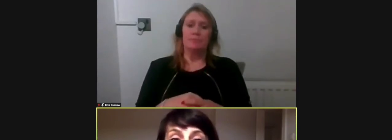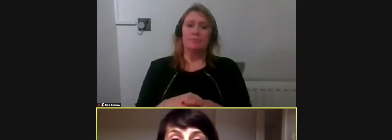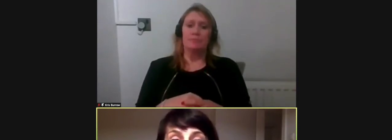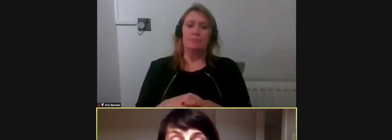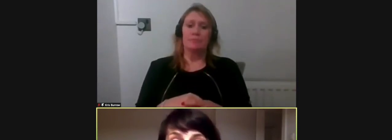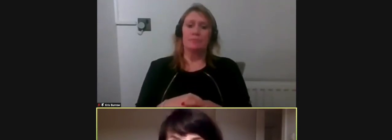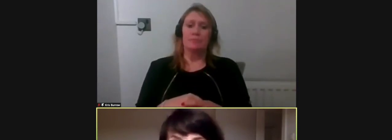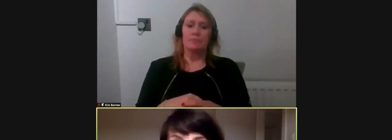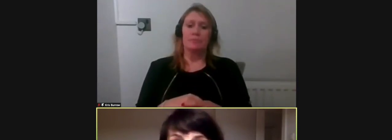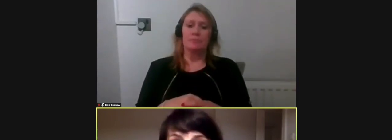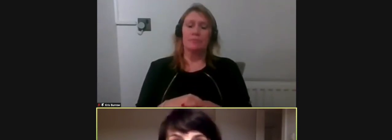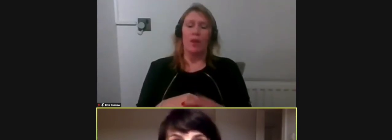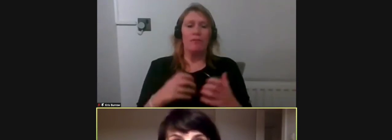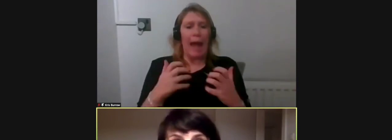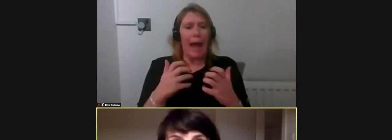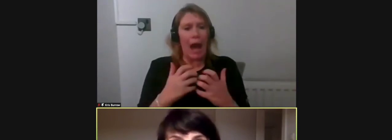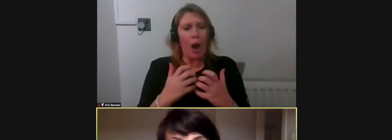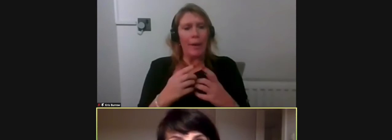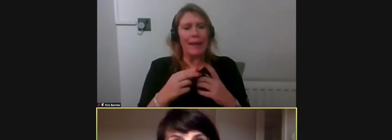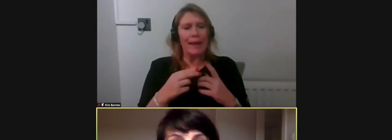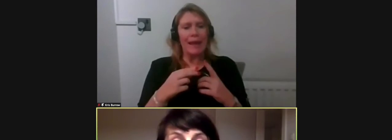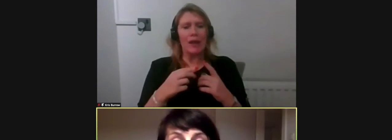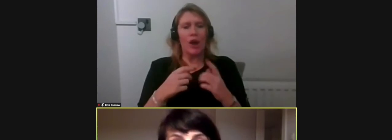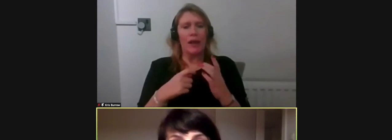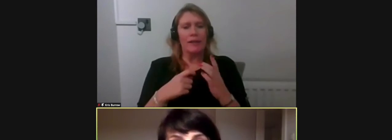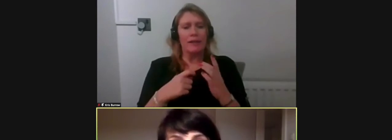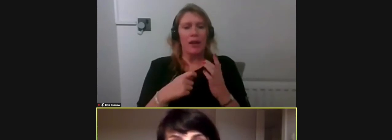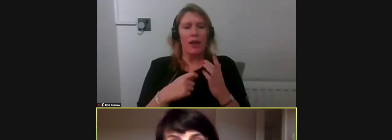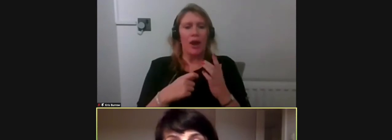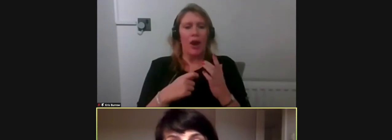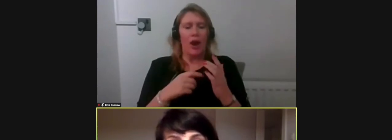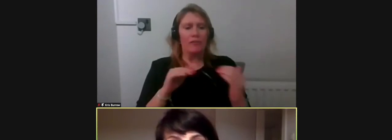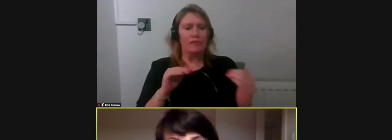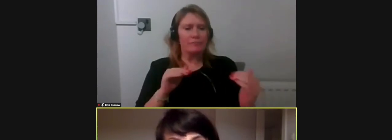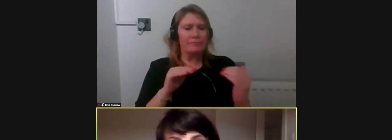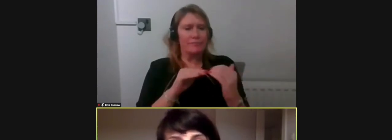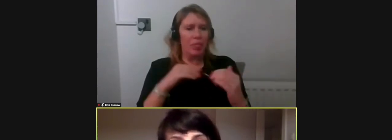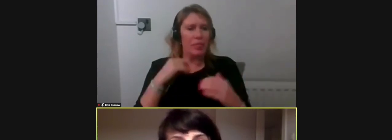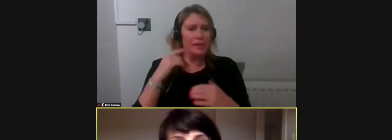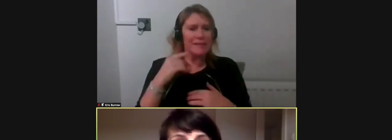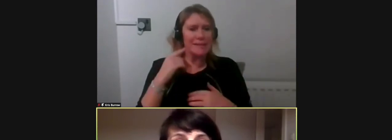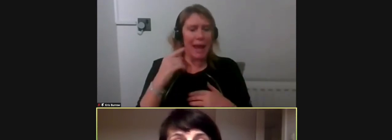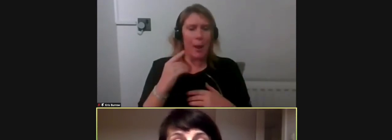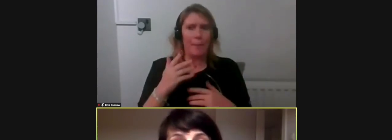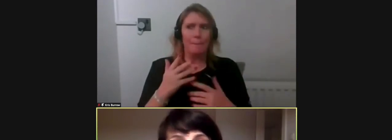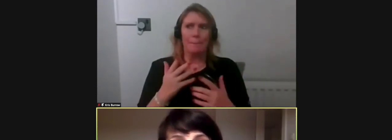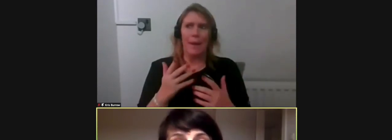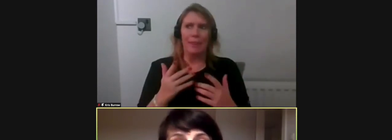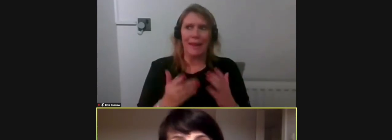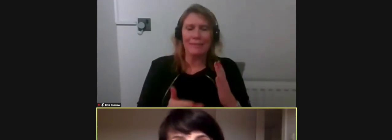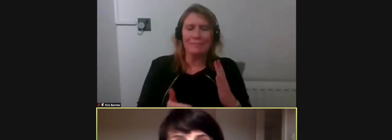represent the sounds and give context on stage and have this extra layer to the